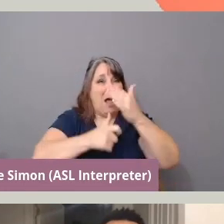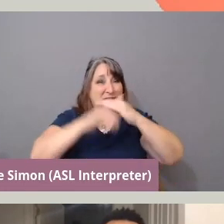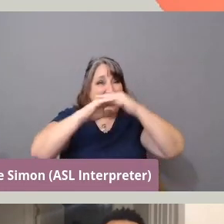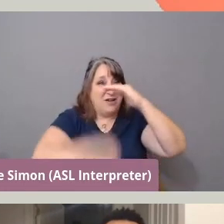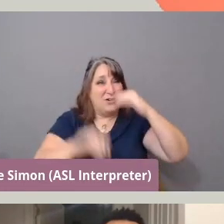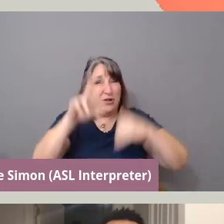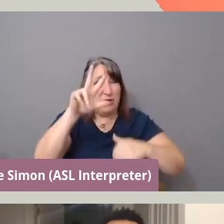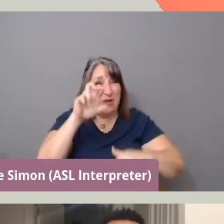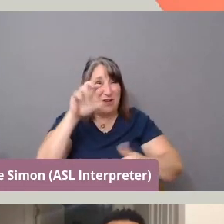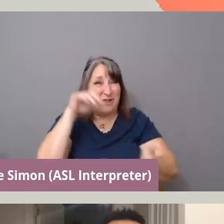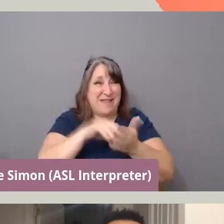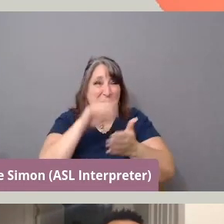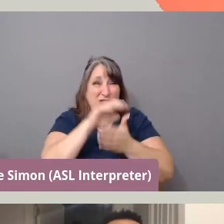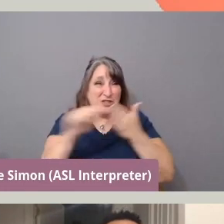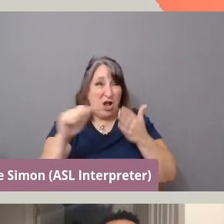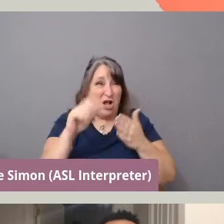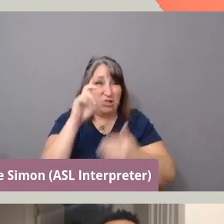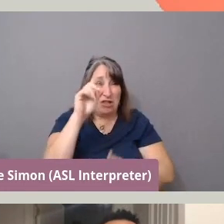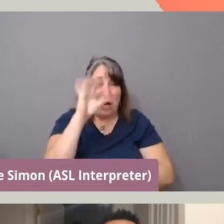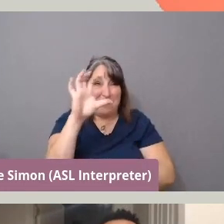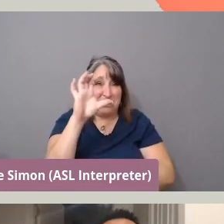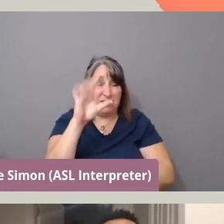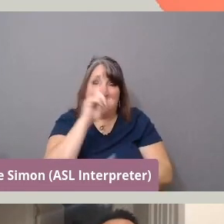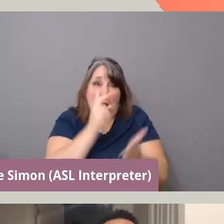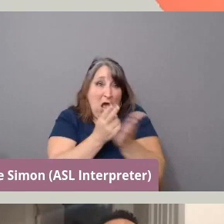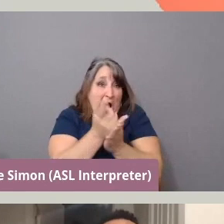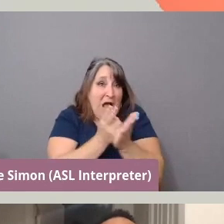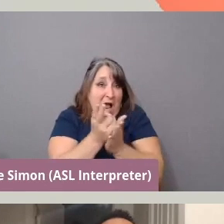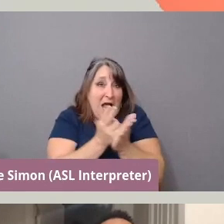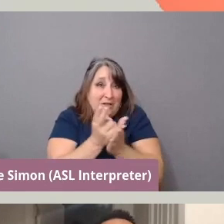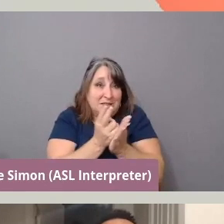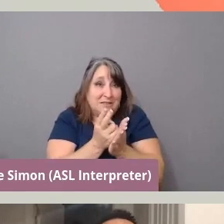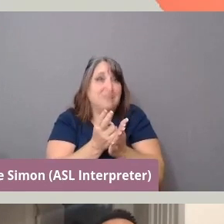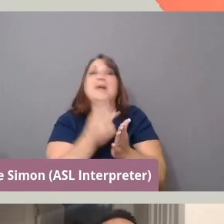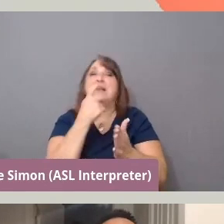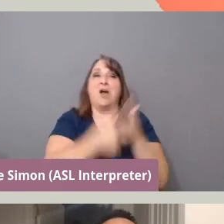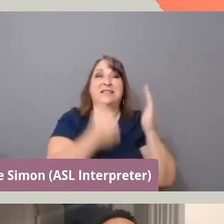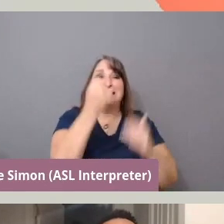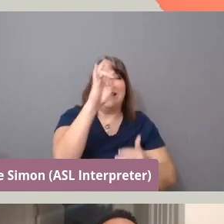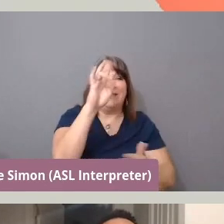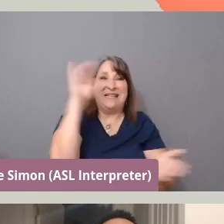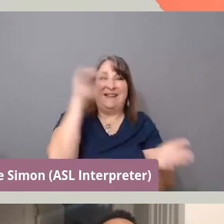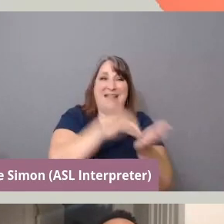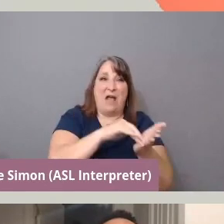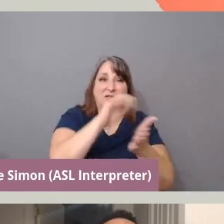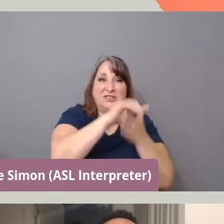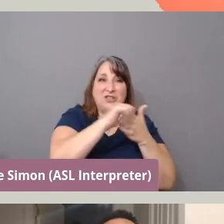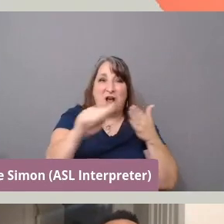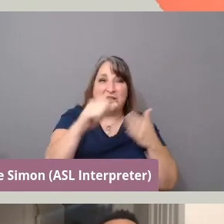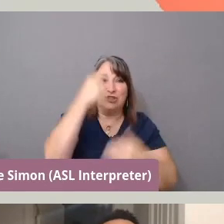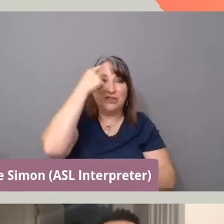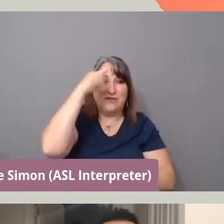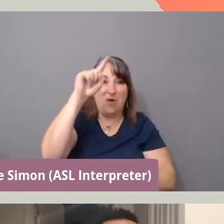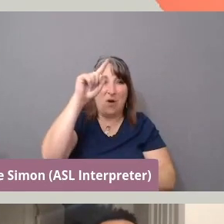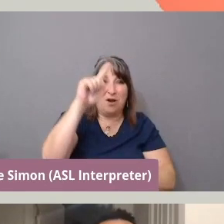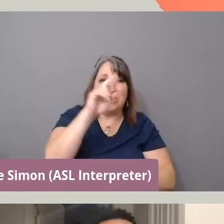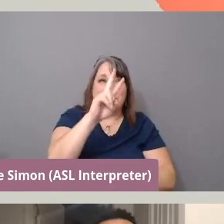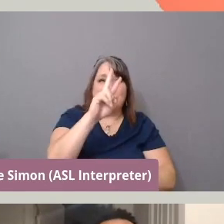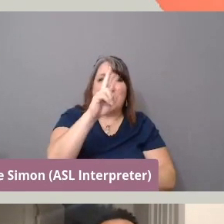And I can just be very real about that and. It cost $17,000 for 2 and 1/2 years